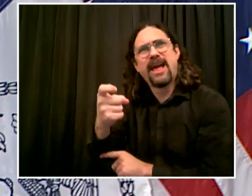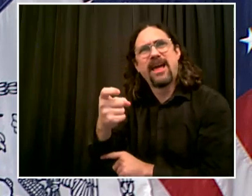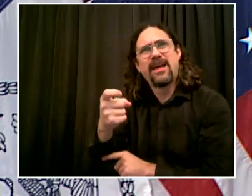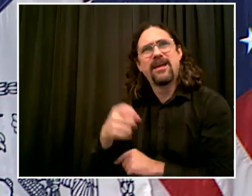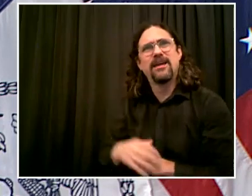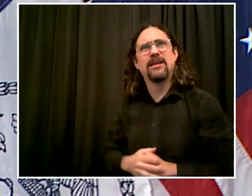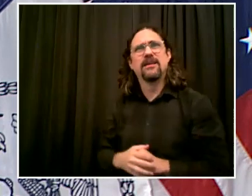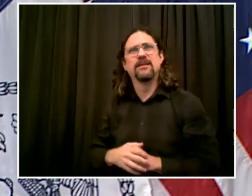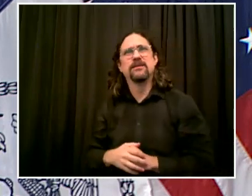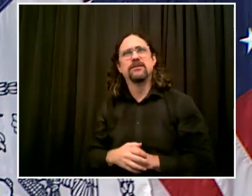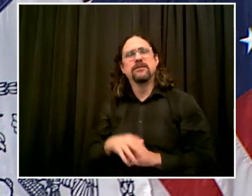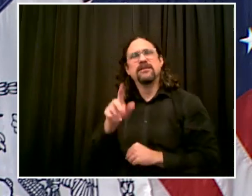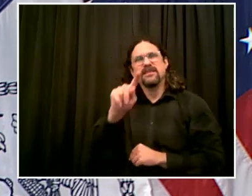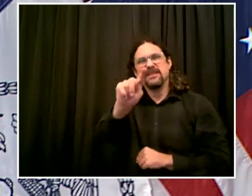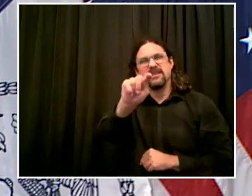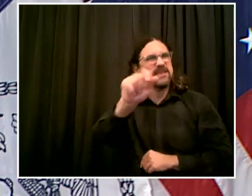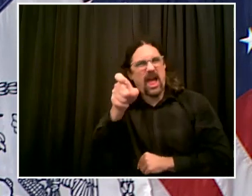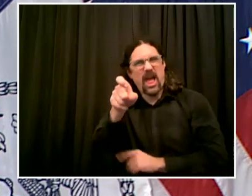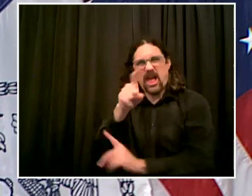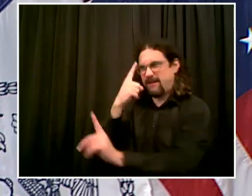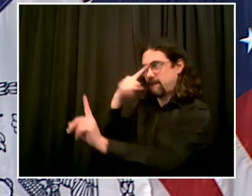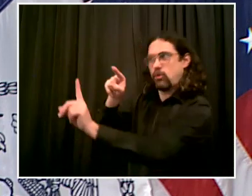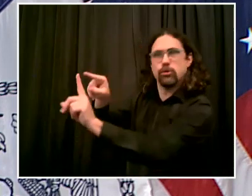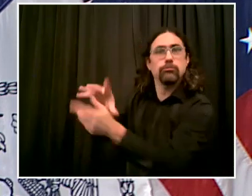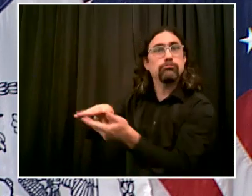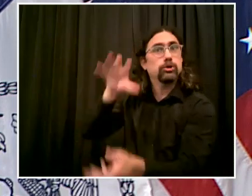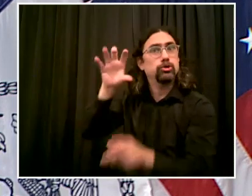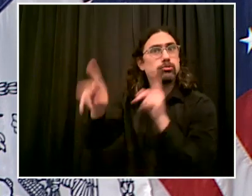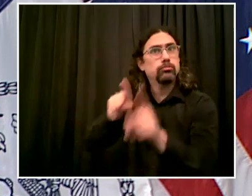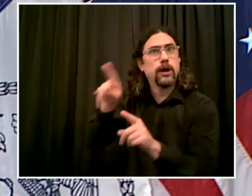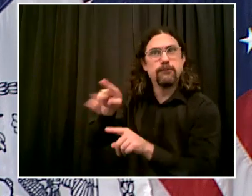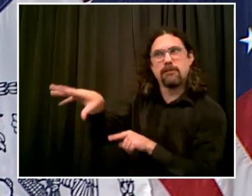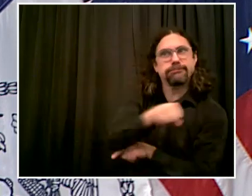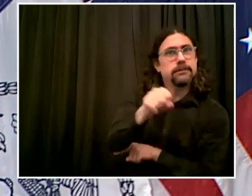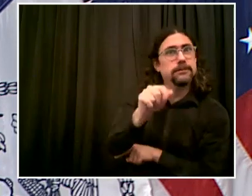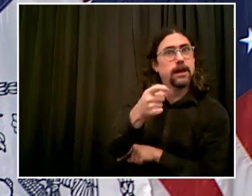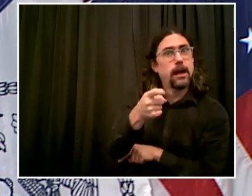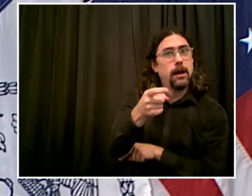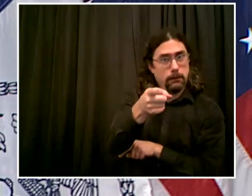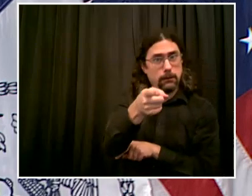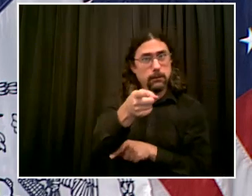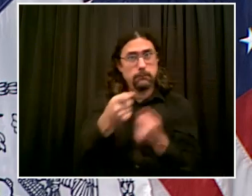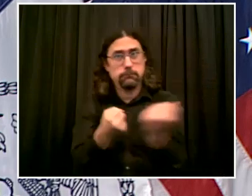HOW MUCH IS EUGNOH?